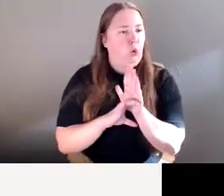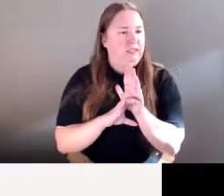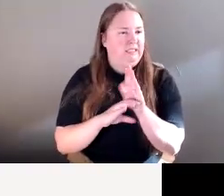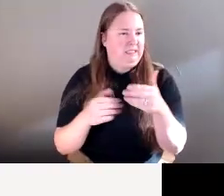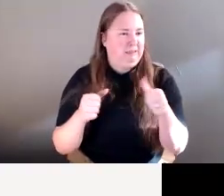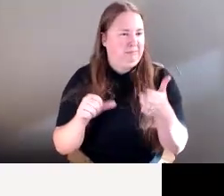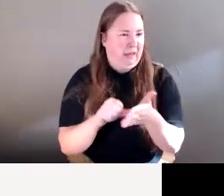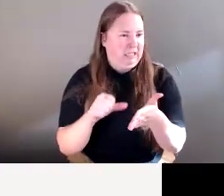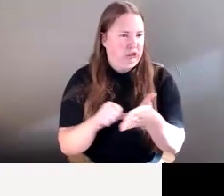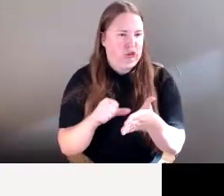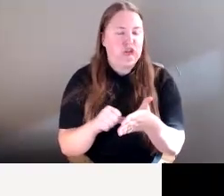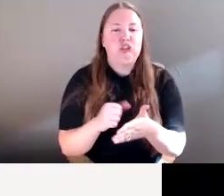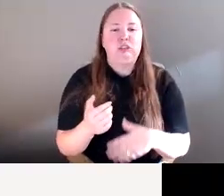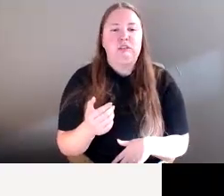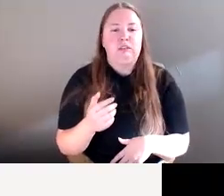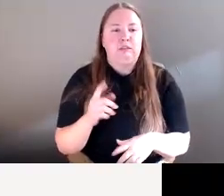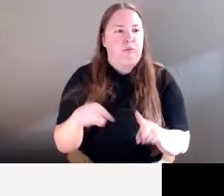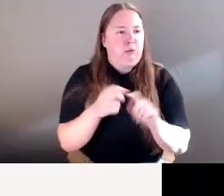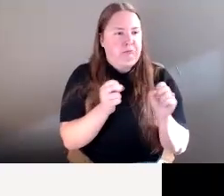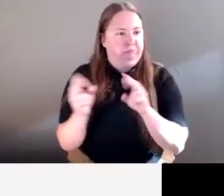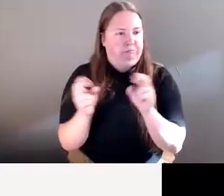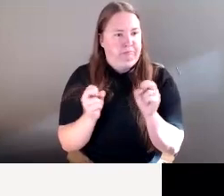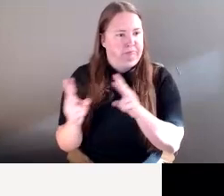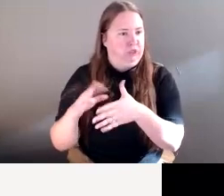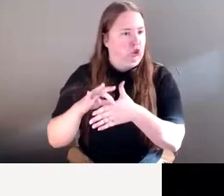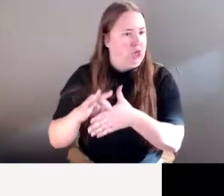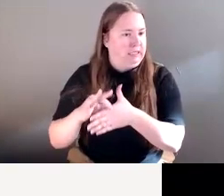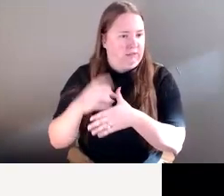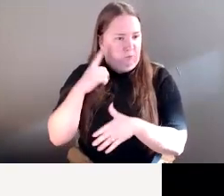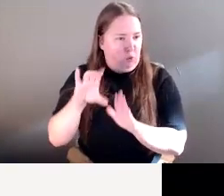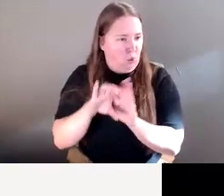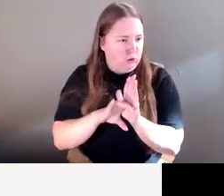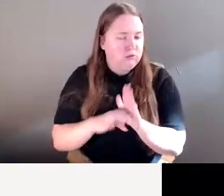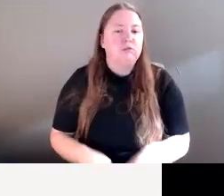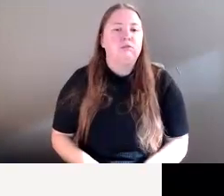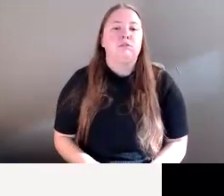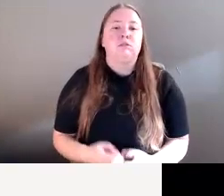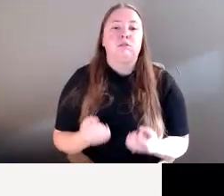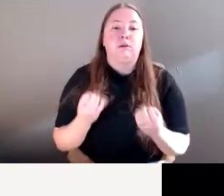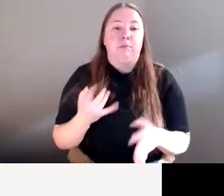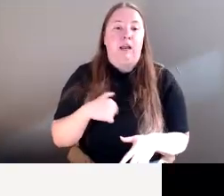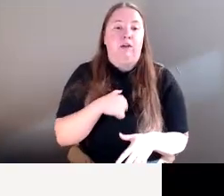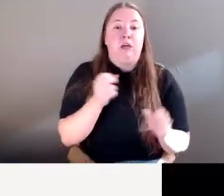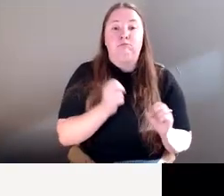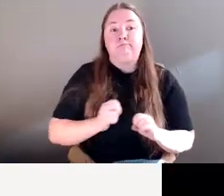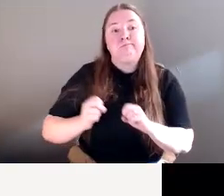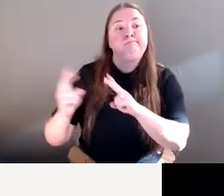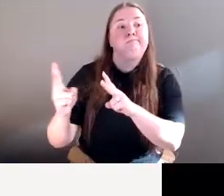When we're importing content. So a lot of us, are importing content